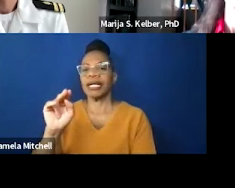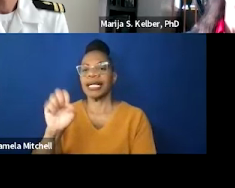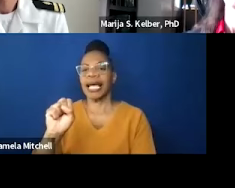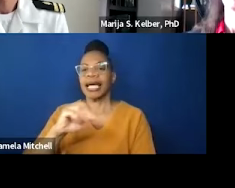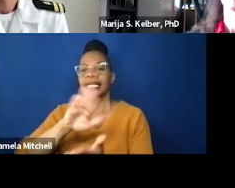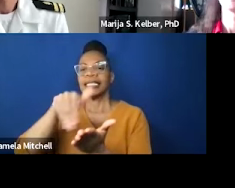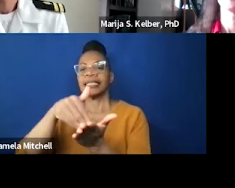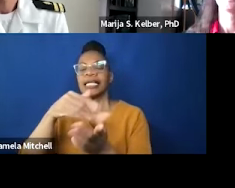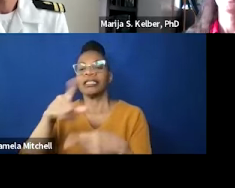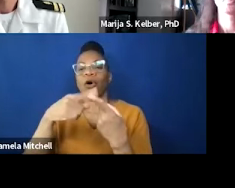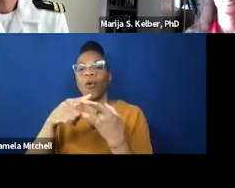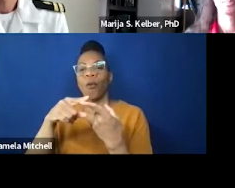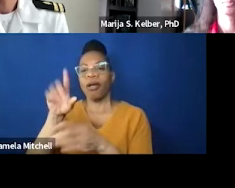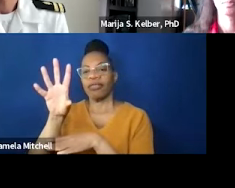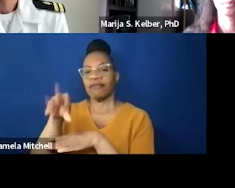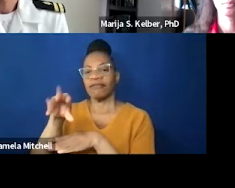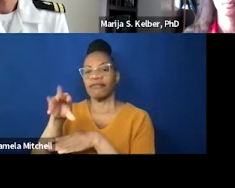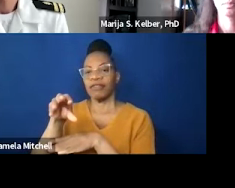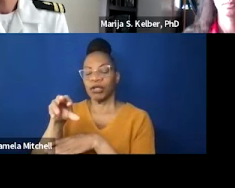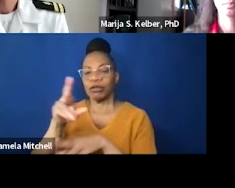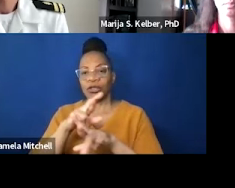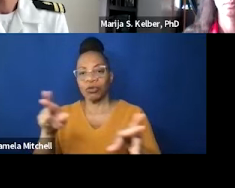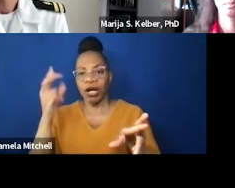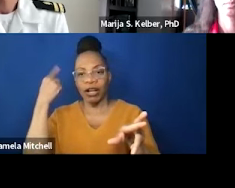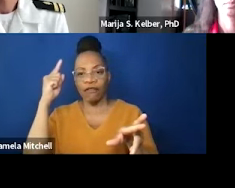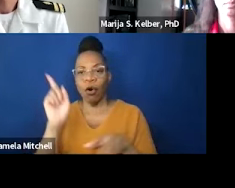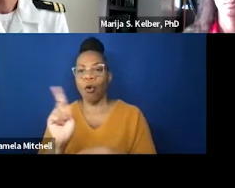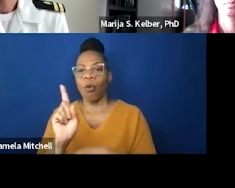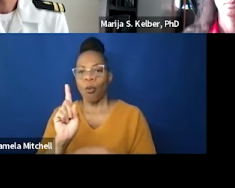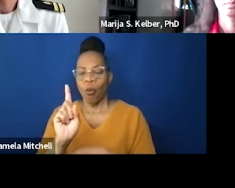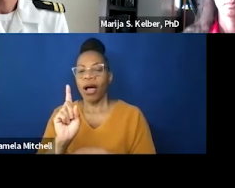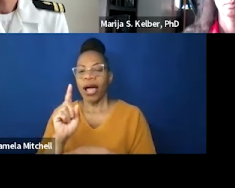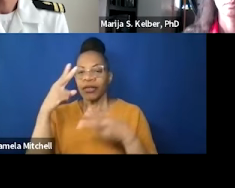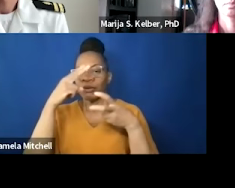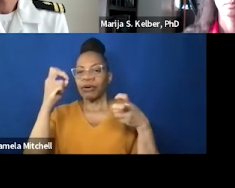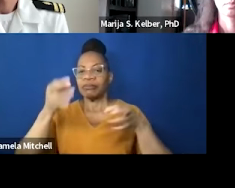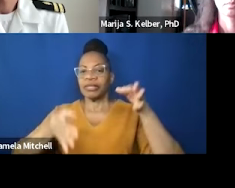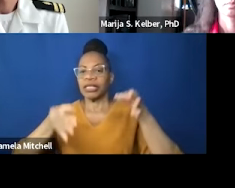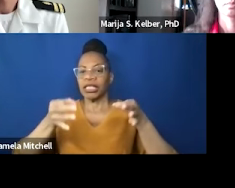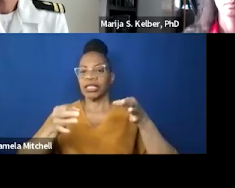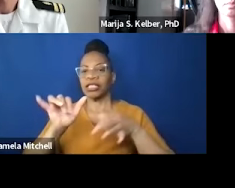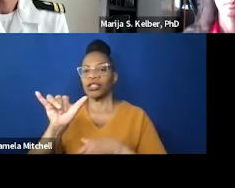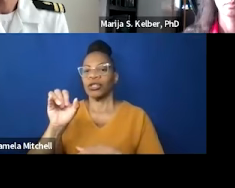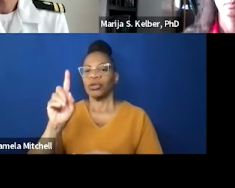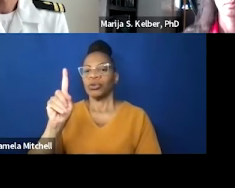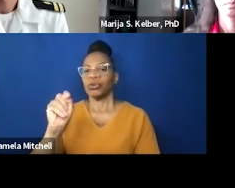for viewing on SAMHSA's Criminal Justice YouTube Channel Slides will also be disseminated to all webinar registrants